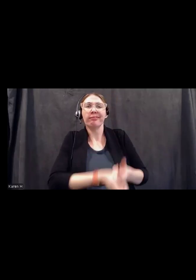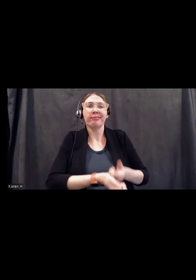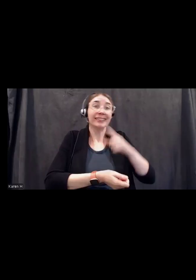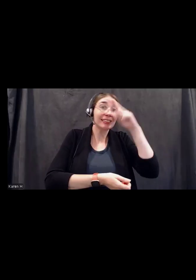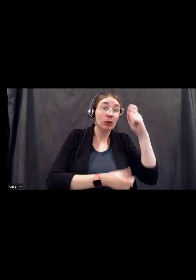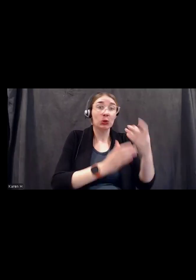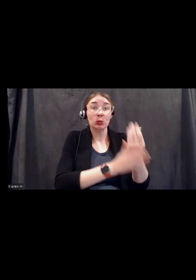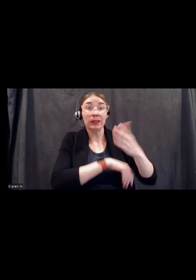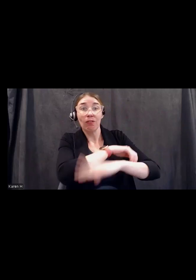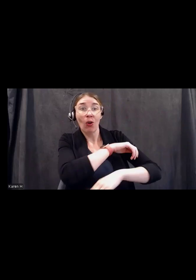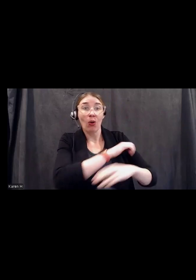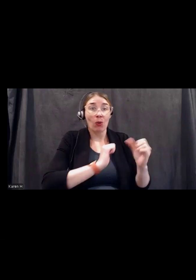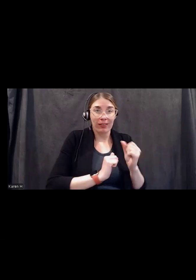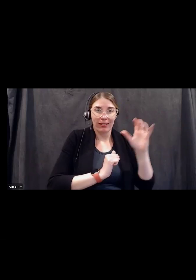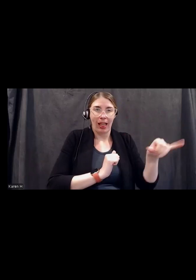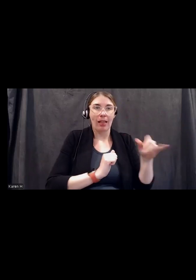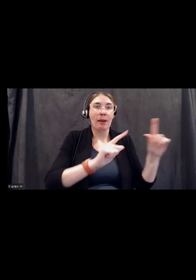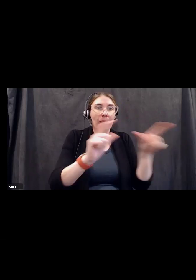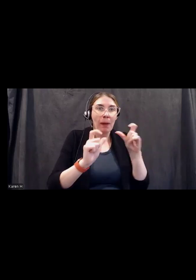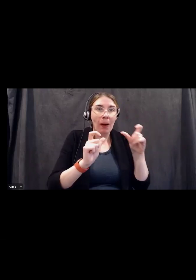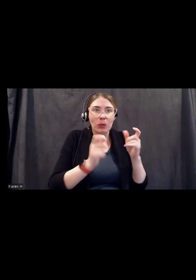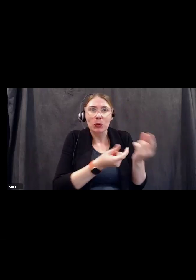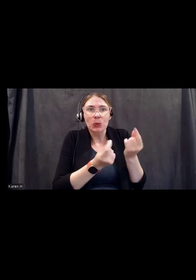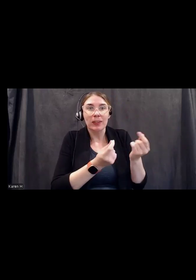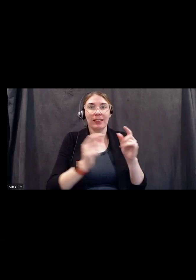to really promote what they're doing. So if you've never seen the saw movies,